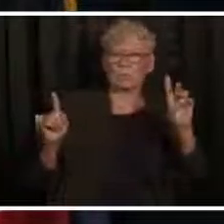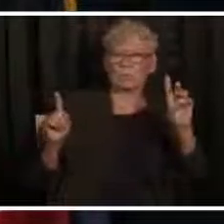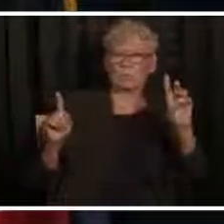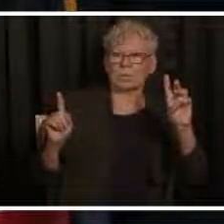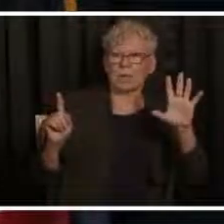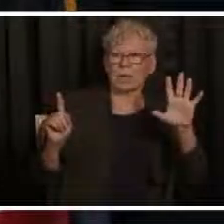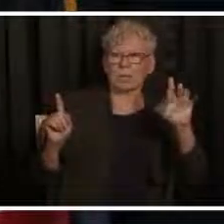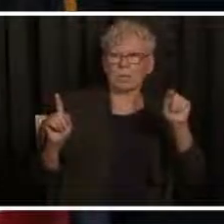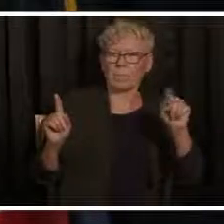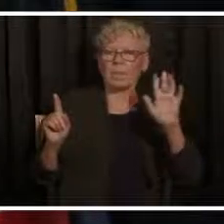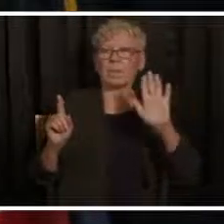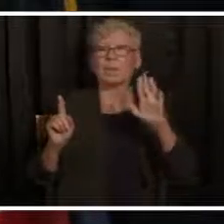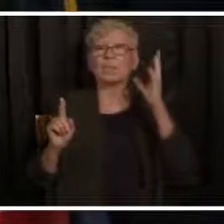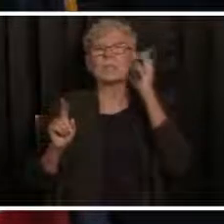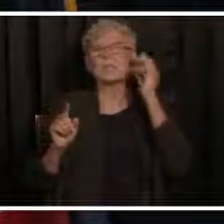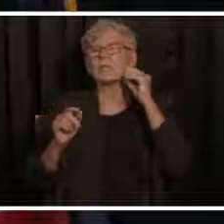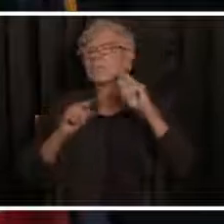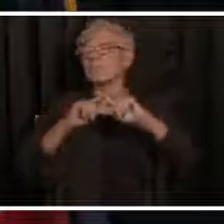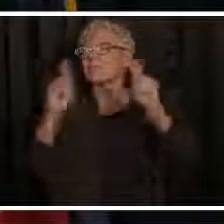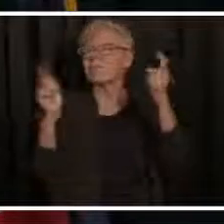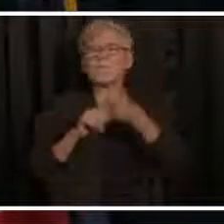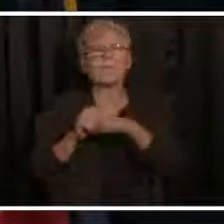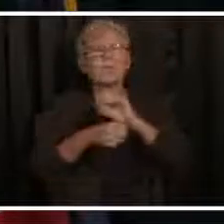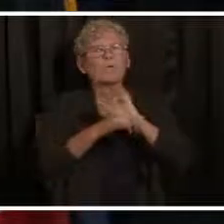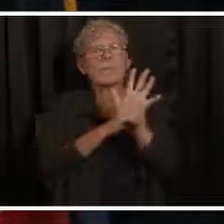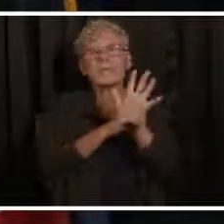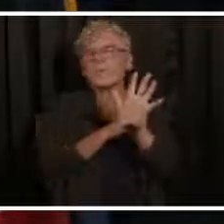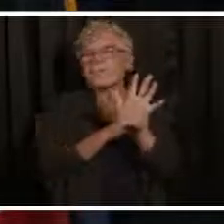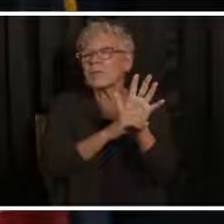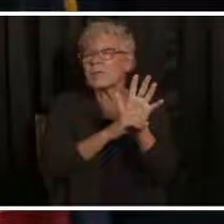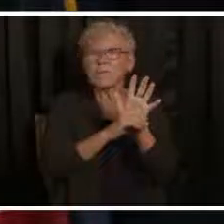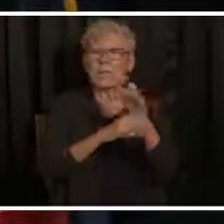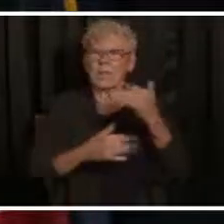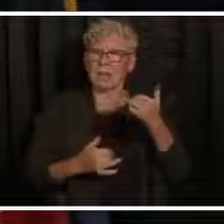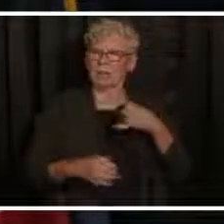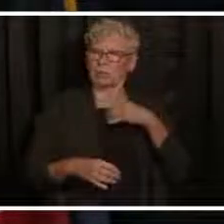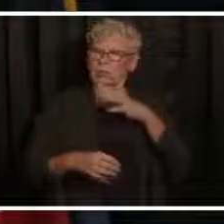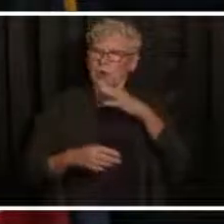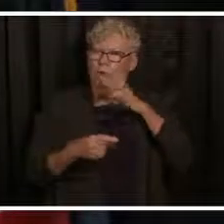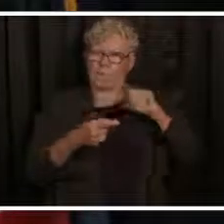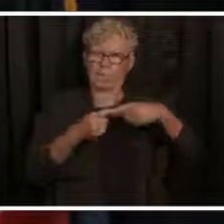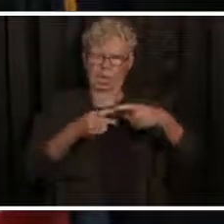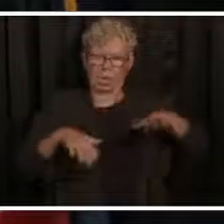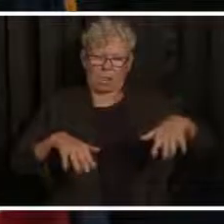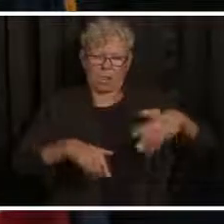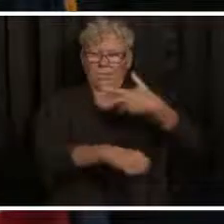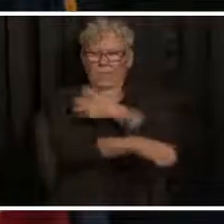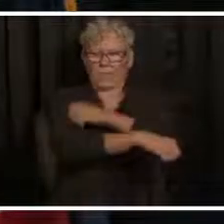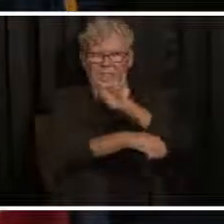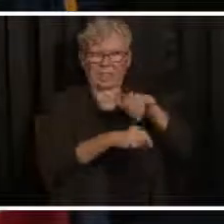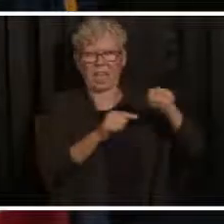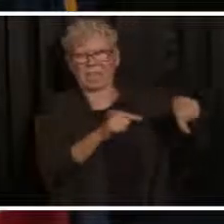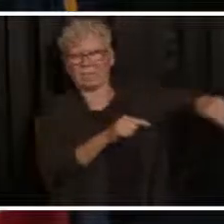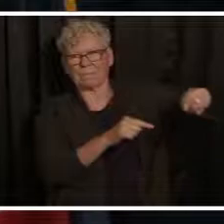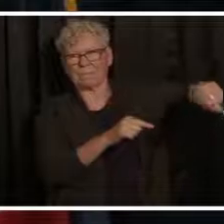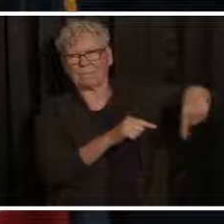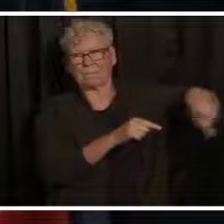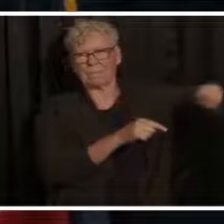who's vaccinated, who's not vaccinated. Um in fact, uh from January through June, 30th and we'll have more. Um we're only